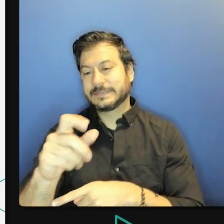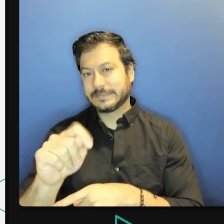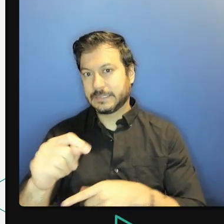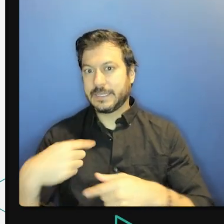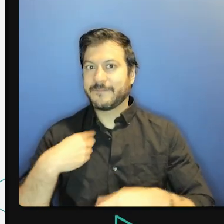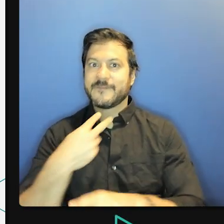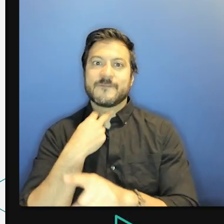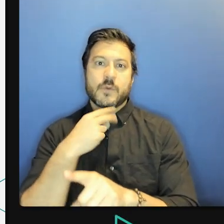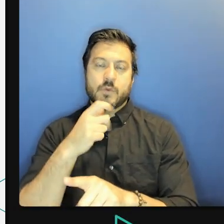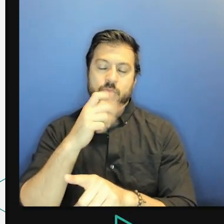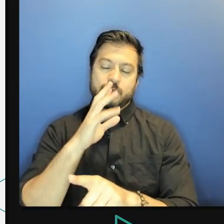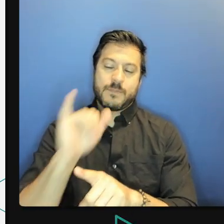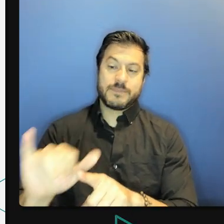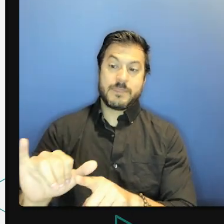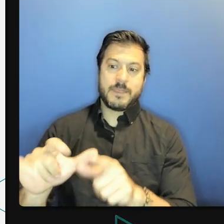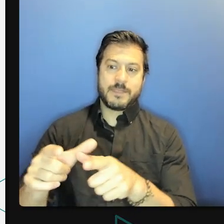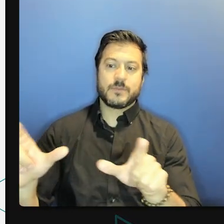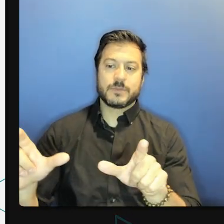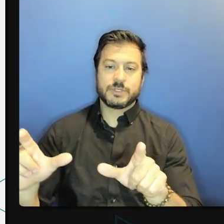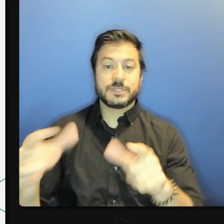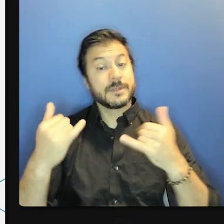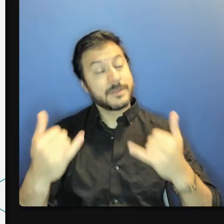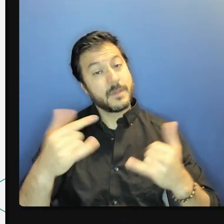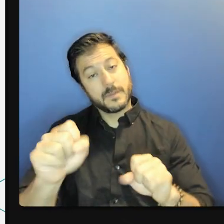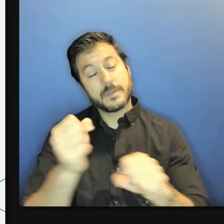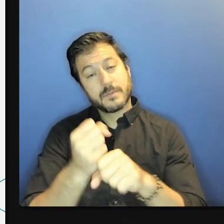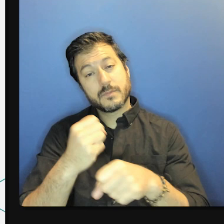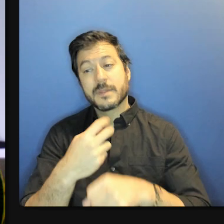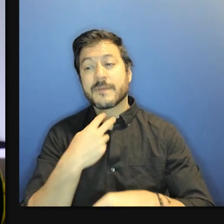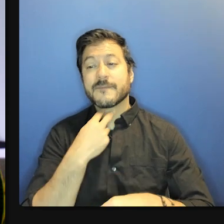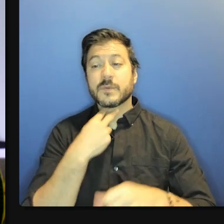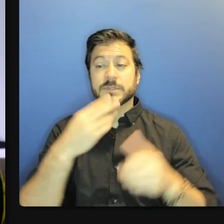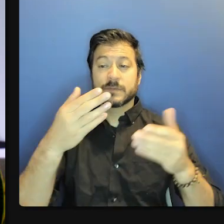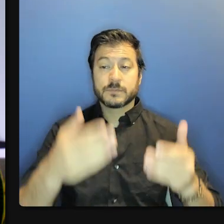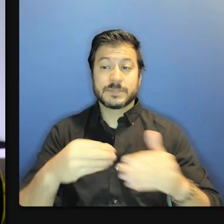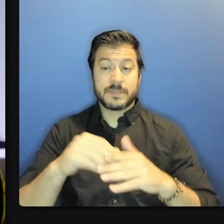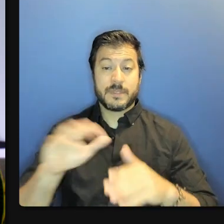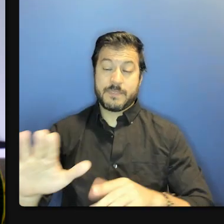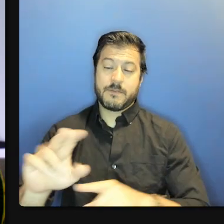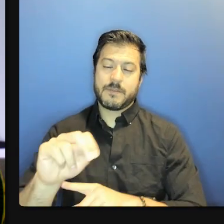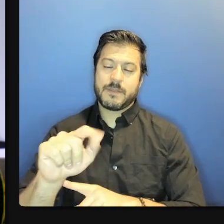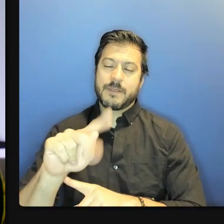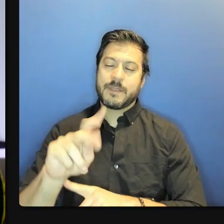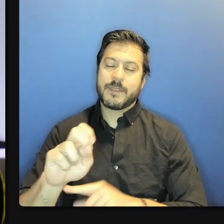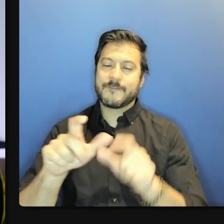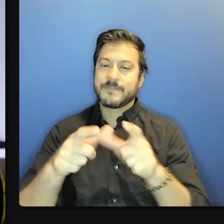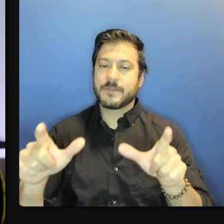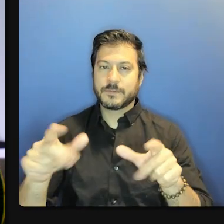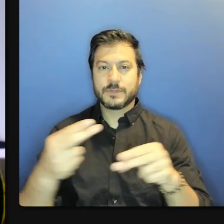which contained the voice of a person who spoke that particular language. Now you can create a voice of a person in their native language